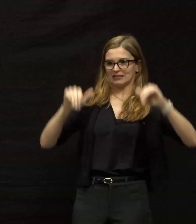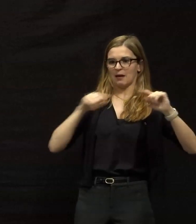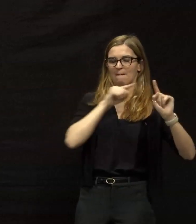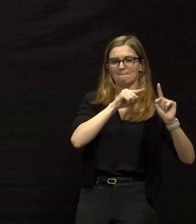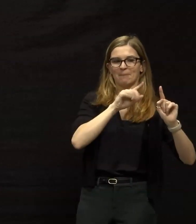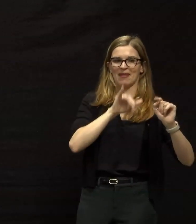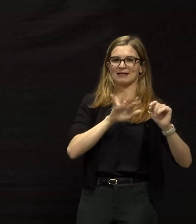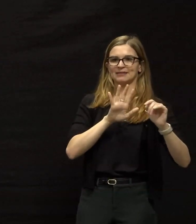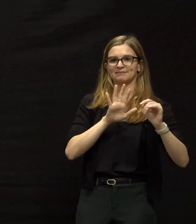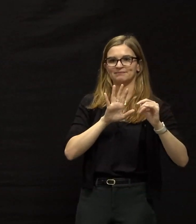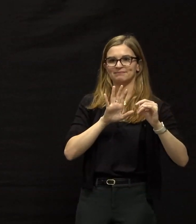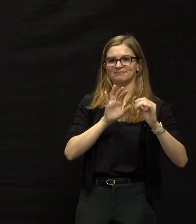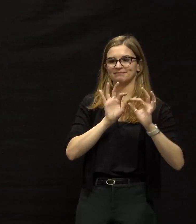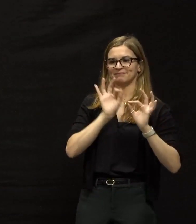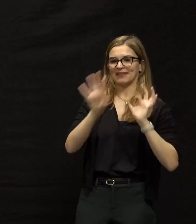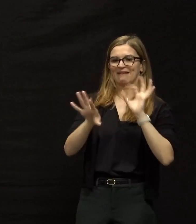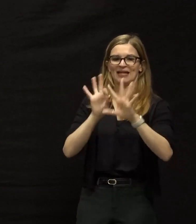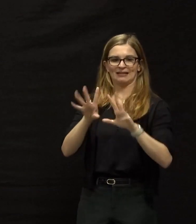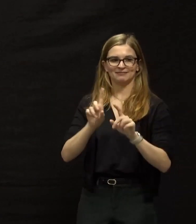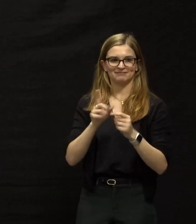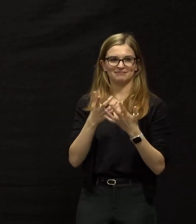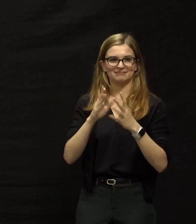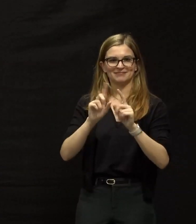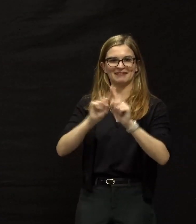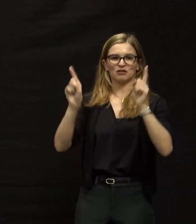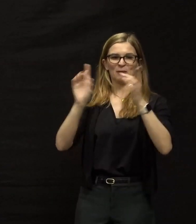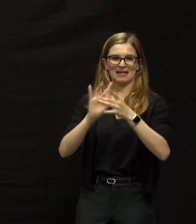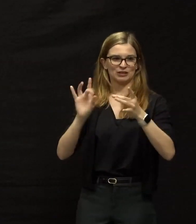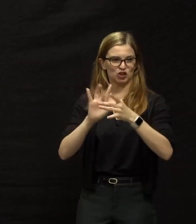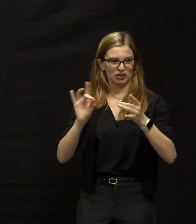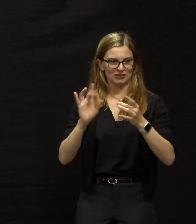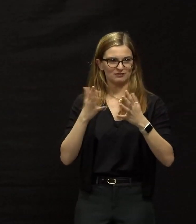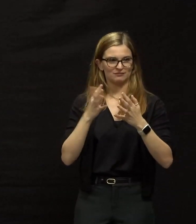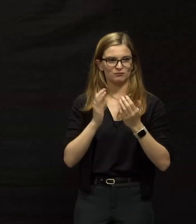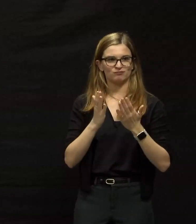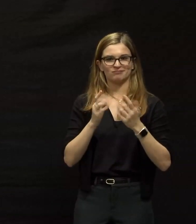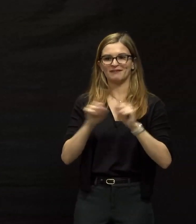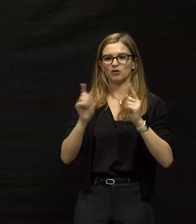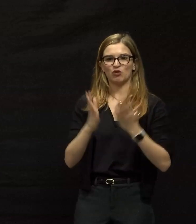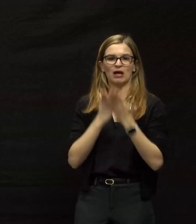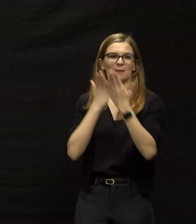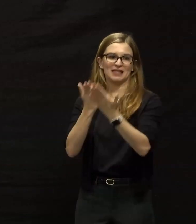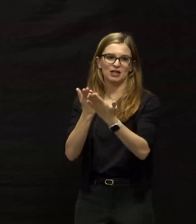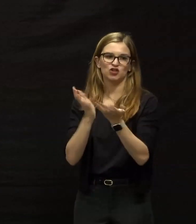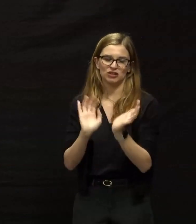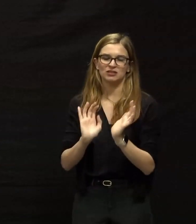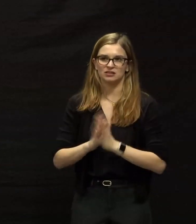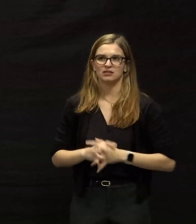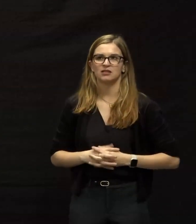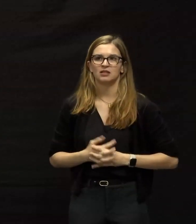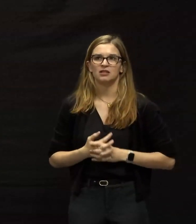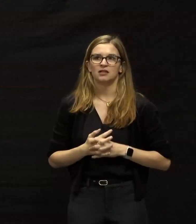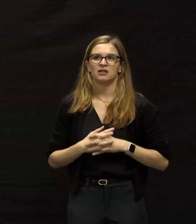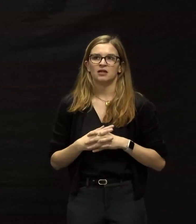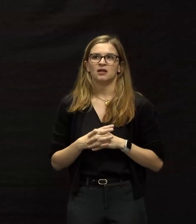when we have this system that we're under, you know, giving a different message than what is traditionally that medical view.